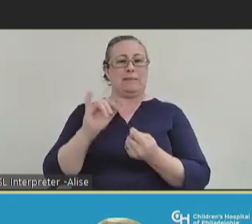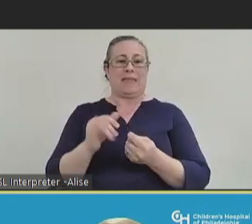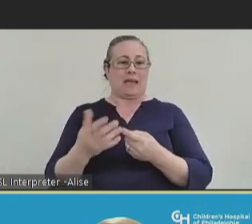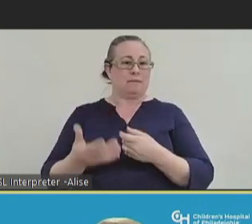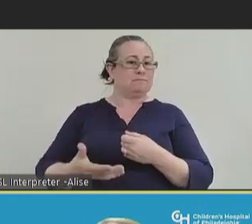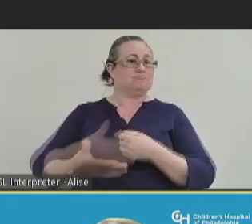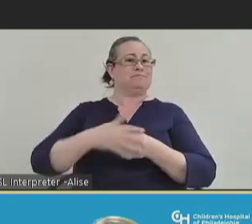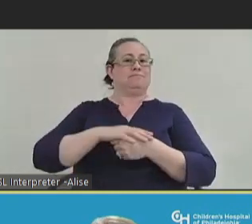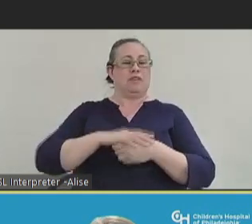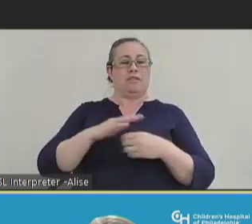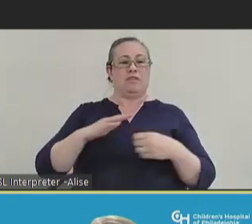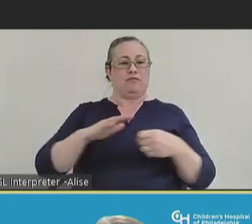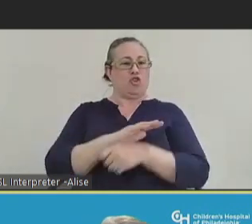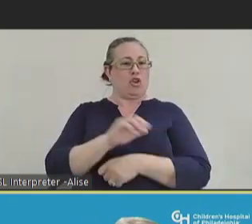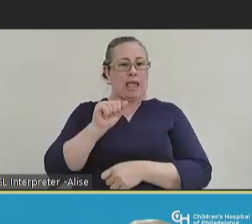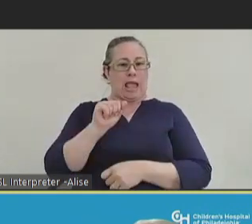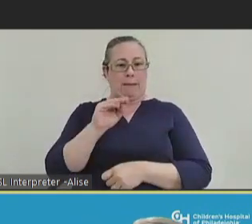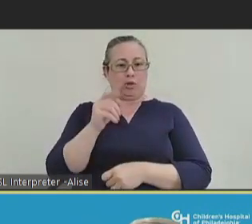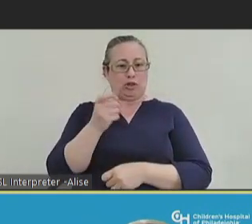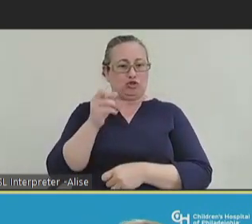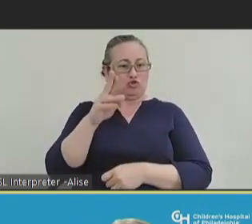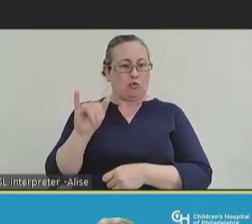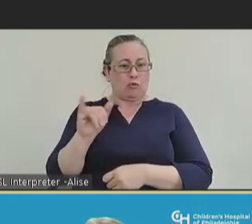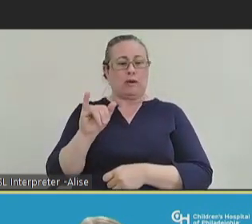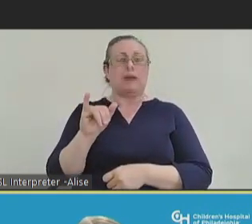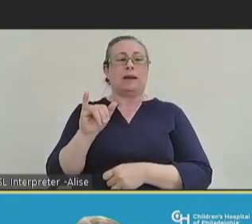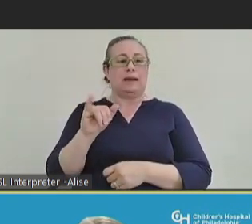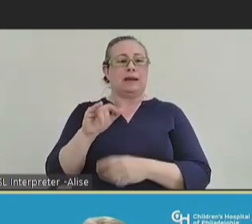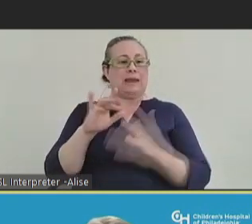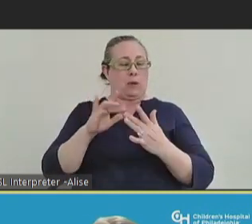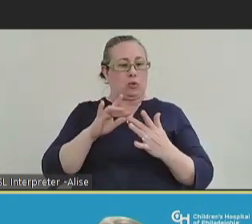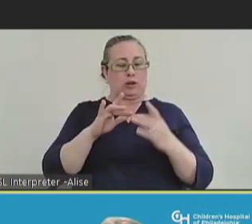network. You can see this here on the map. Our ambulatory network includes